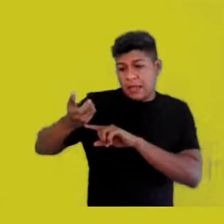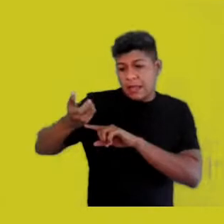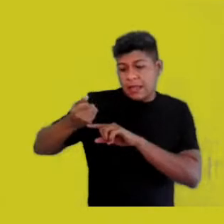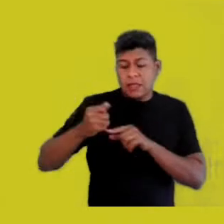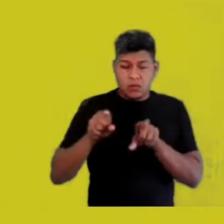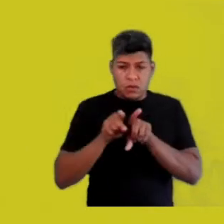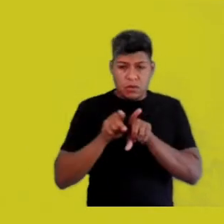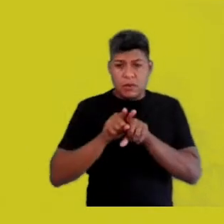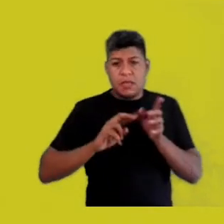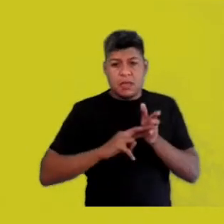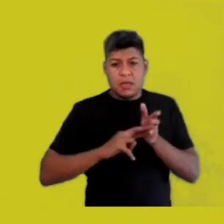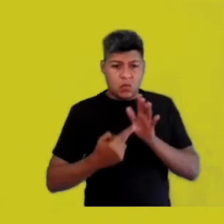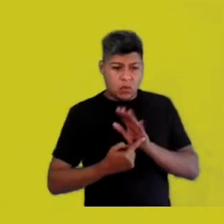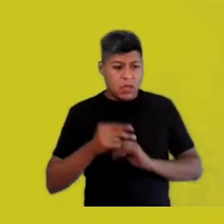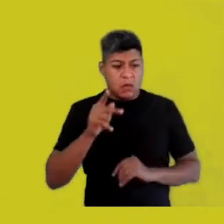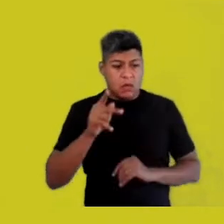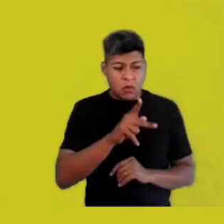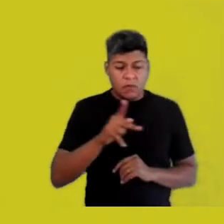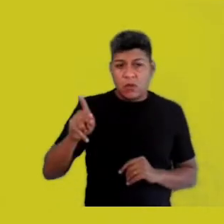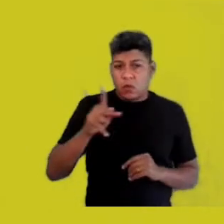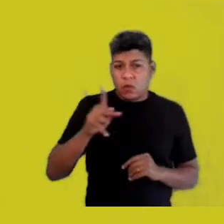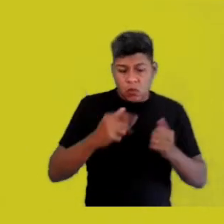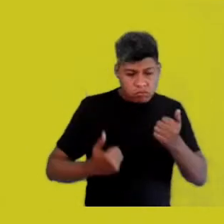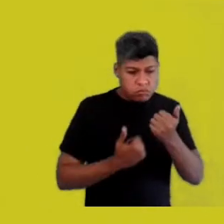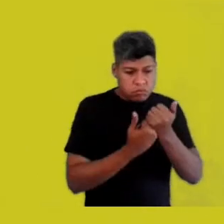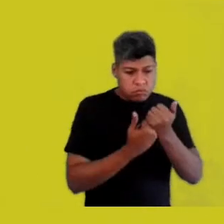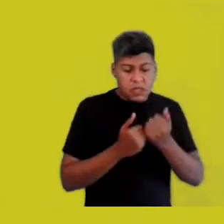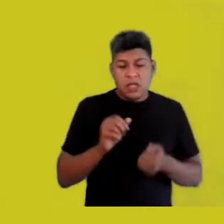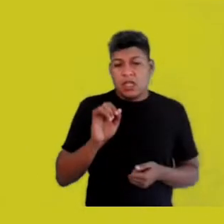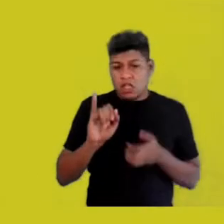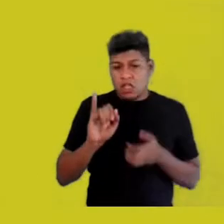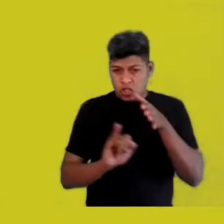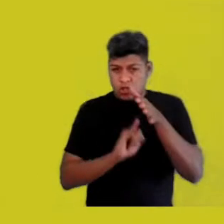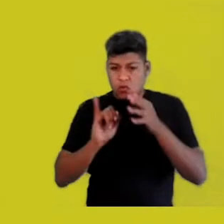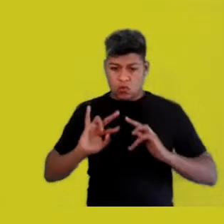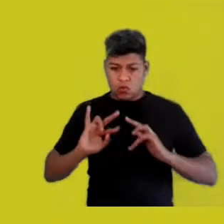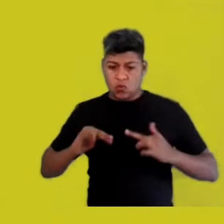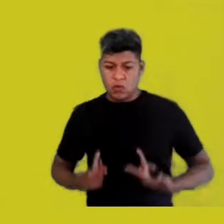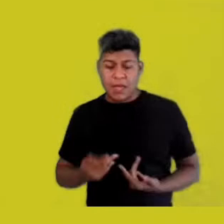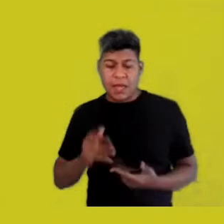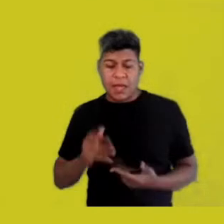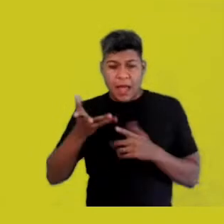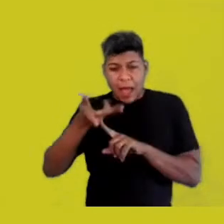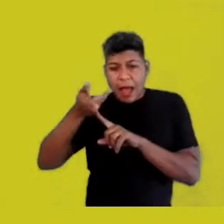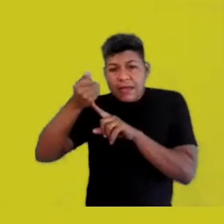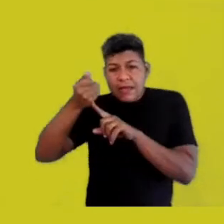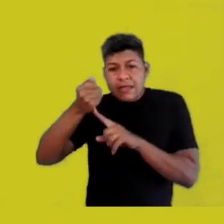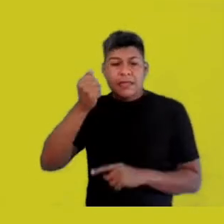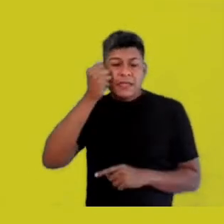He also teaches at Prof. Milton Santos’ Humanities, Arts and Sciences Institute